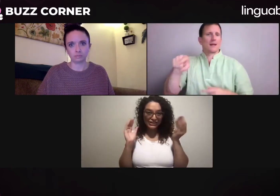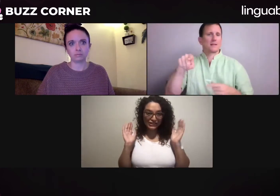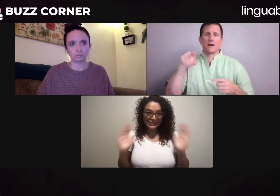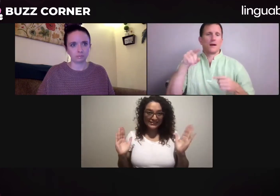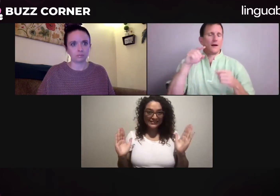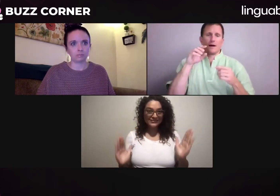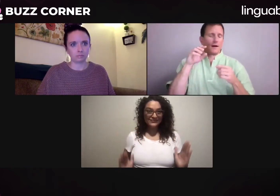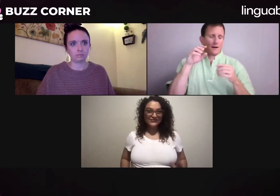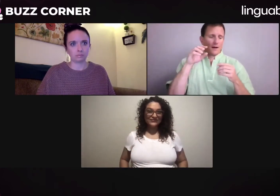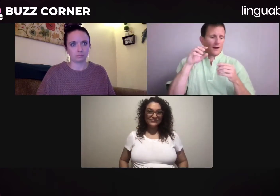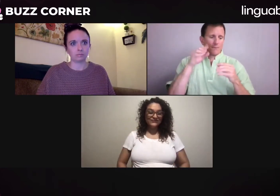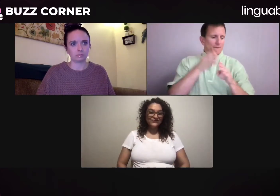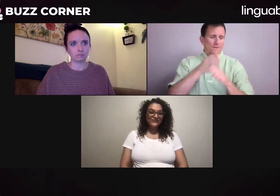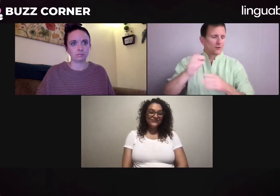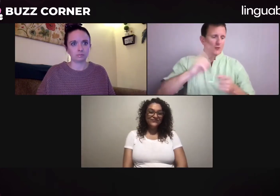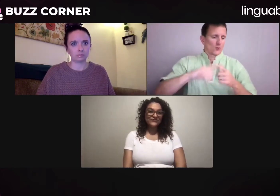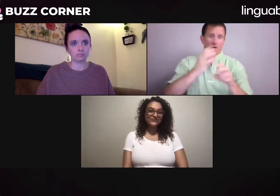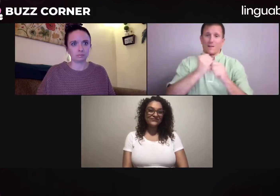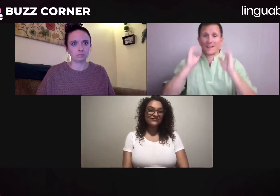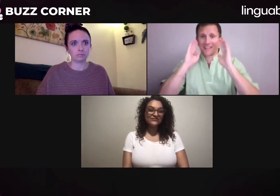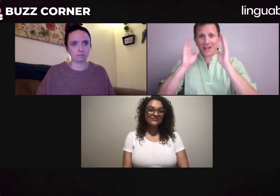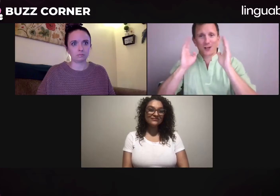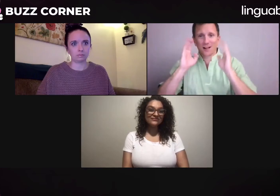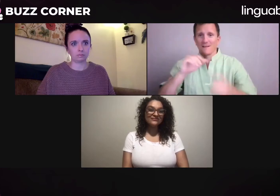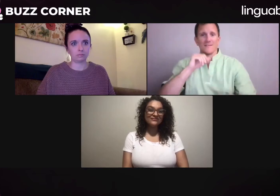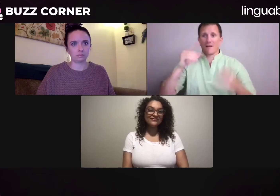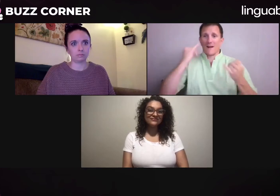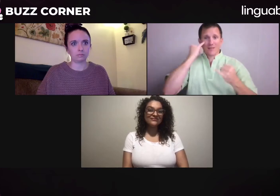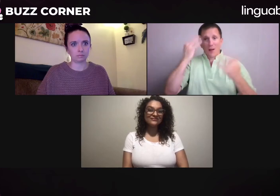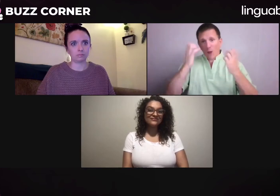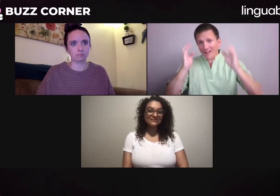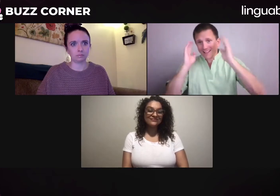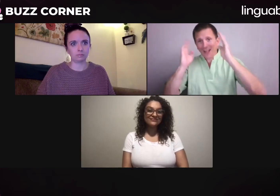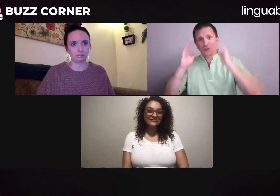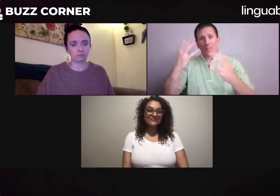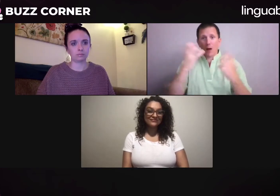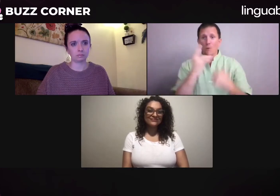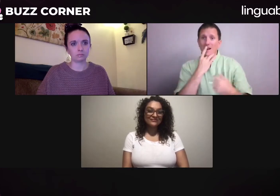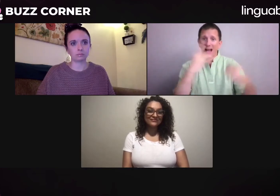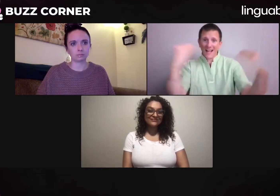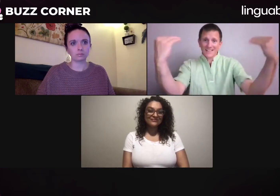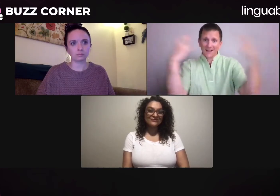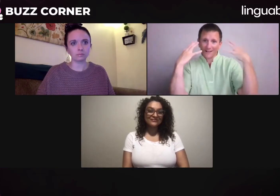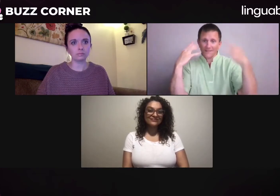They're not in this to gain attention. If they want attention,